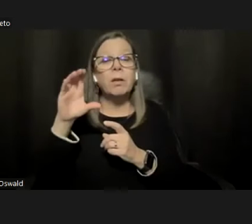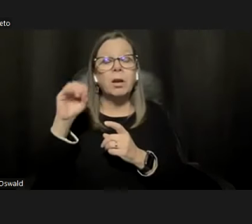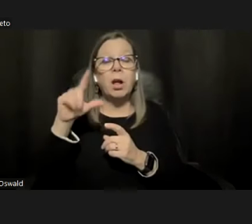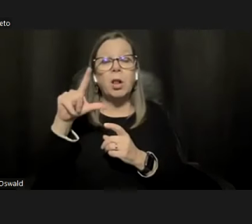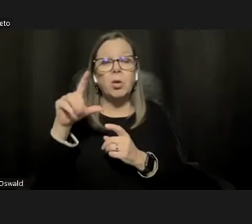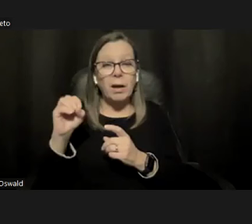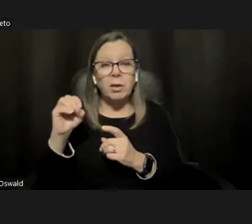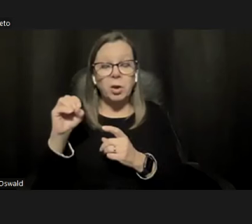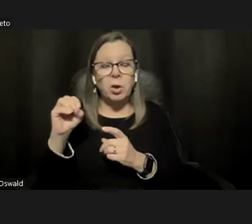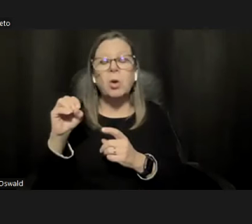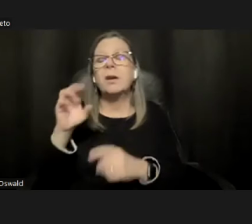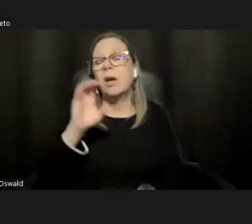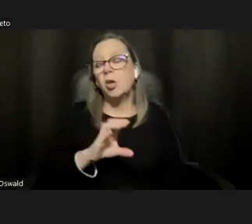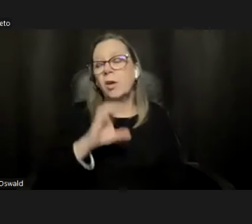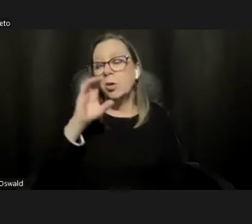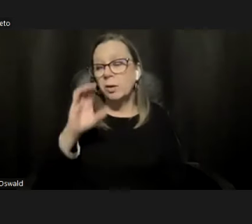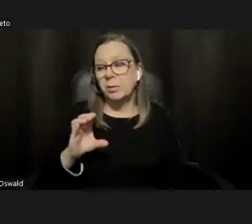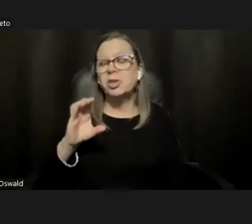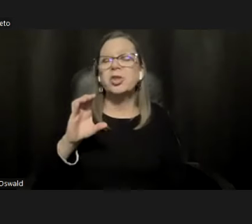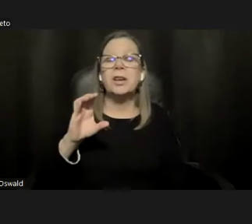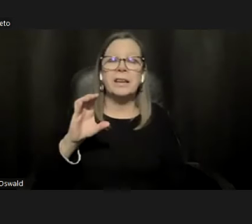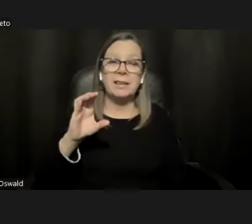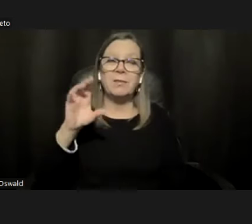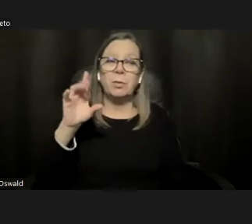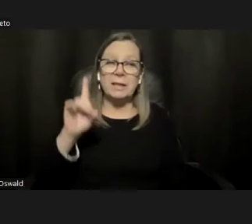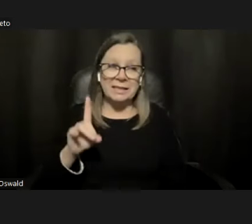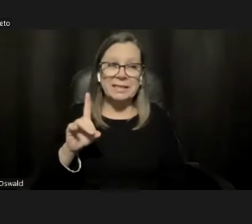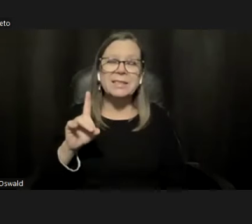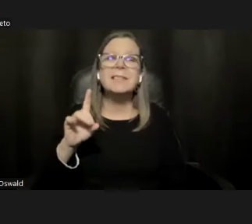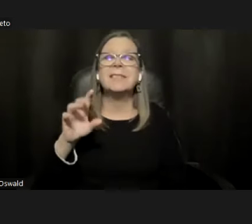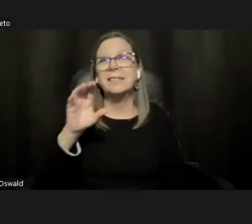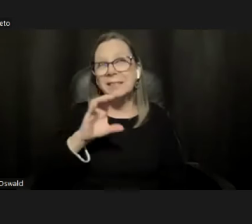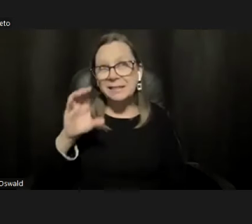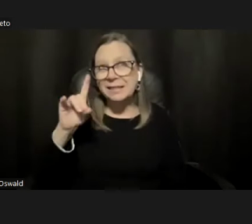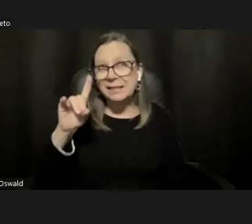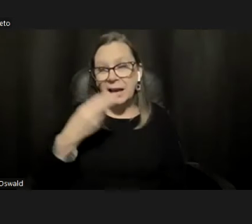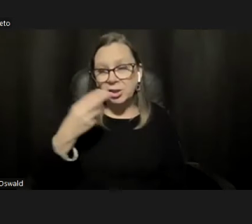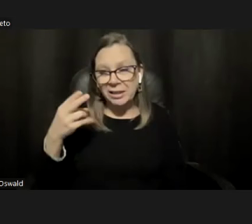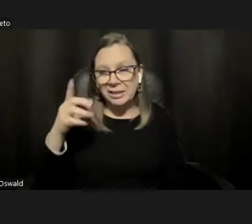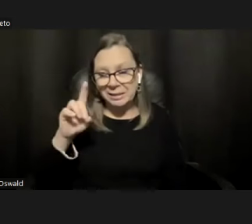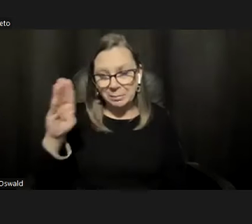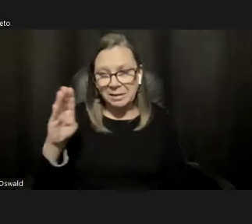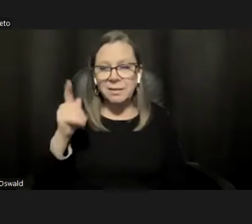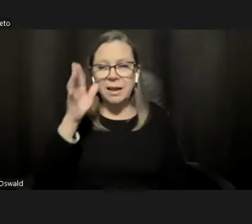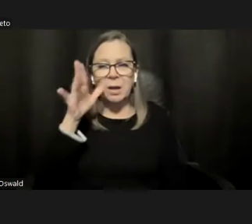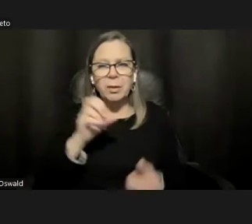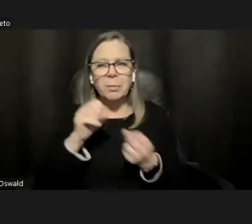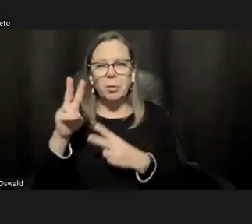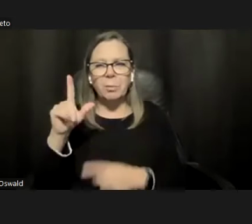the deaf, hard of hearing, and deaf/blind, we will put the link for you all in the chat.